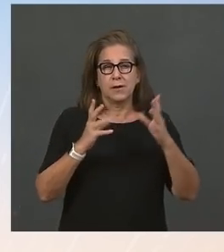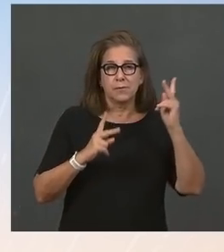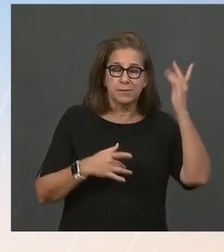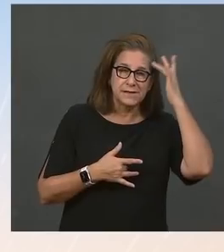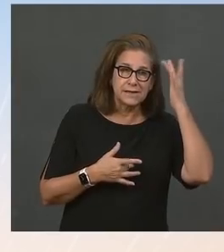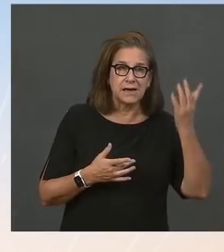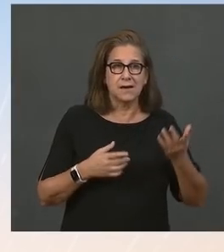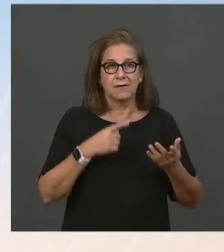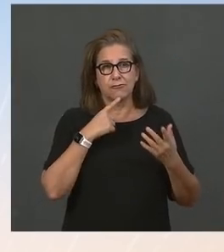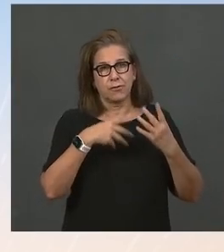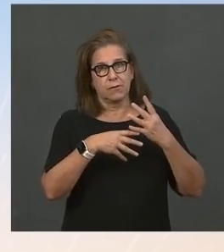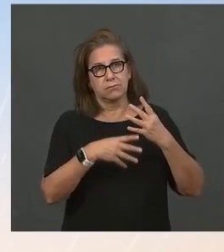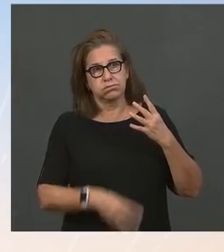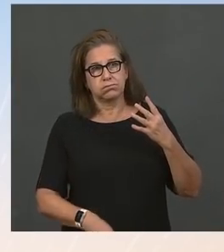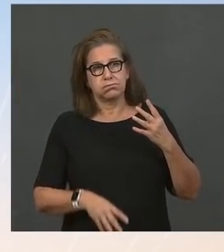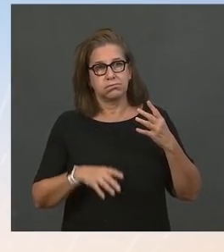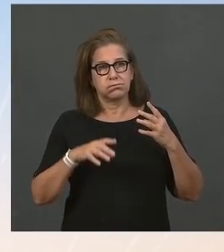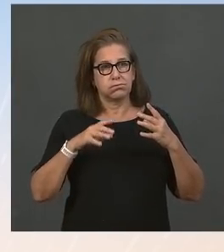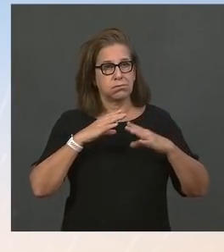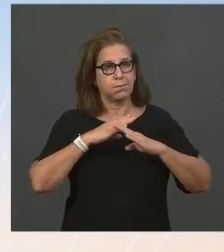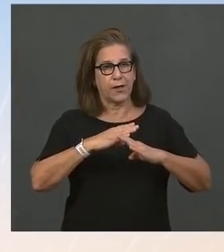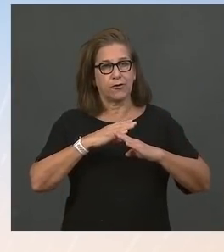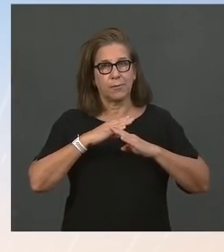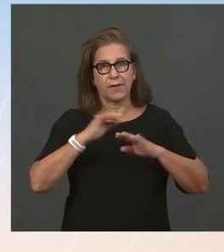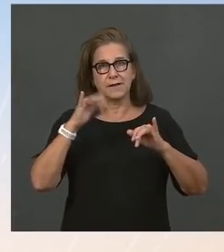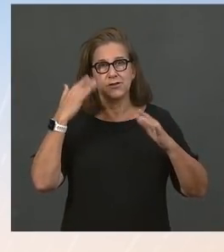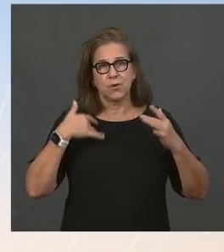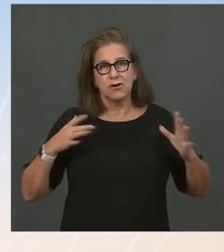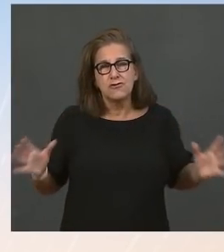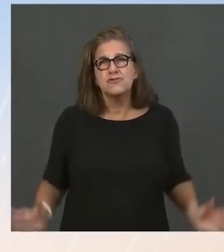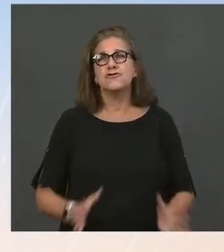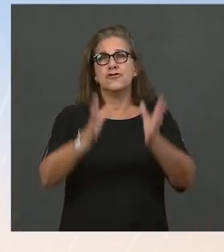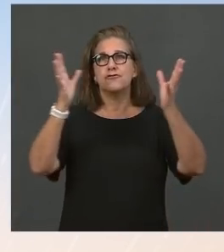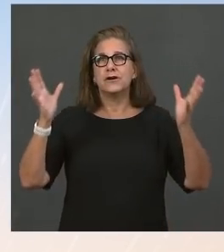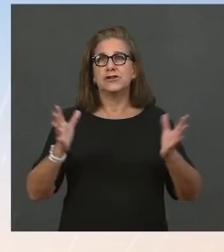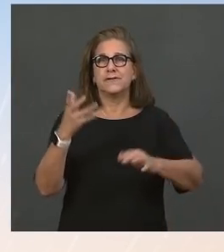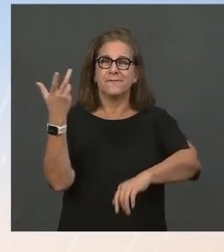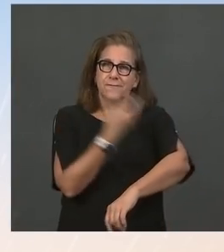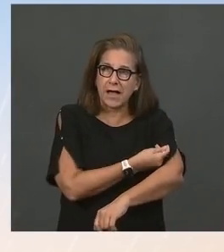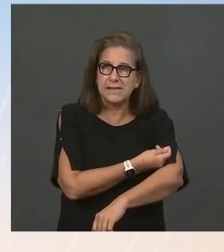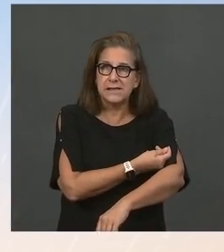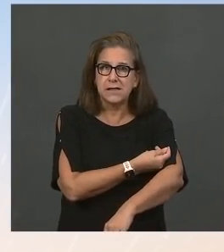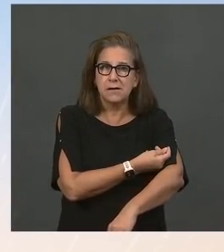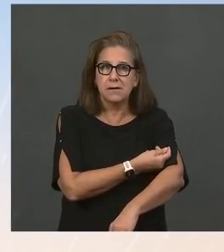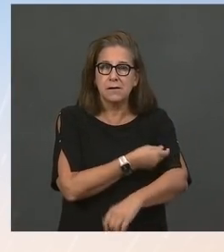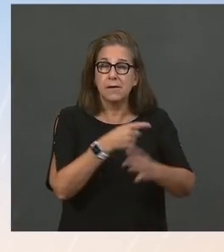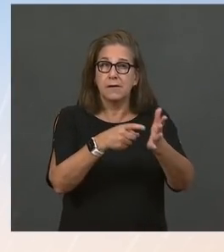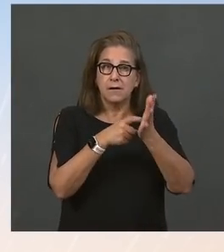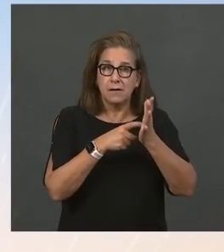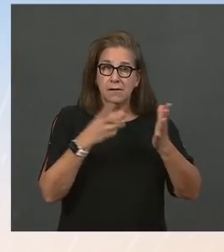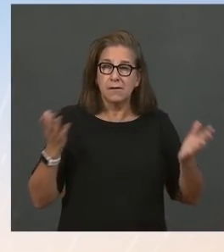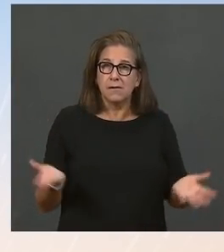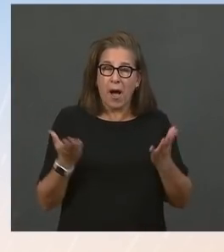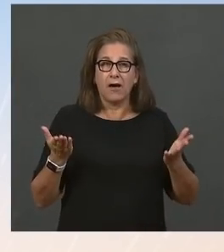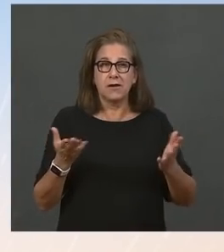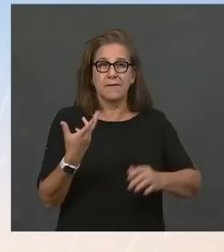The Press: Just so that I understand the position then, this union leader says that the looming December 8th mandate for having fully vaccinated workforces